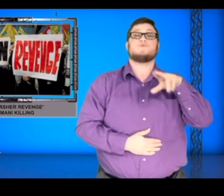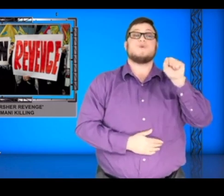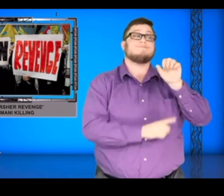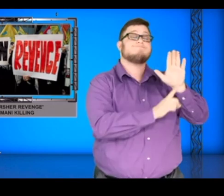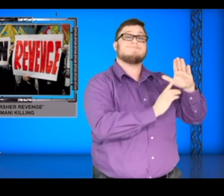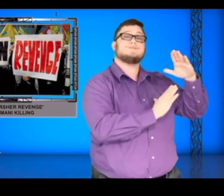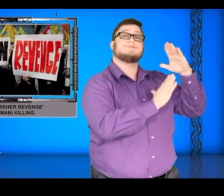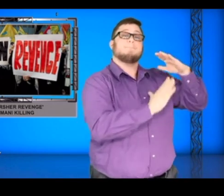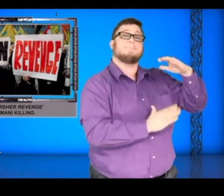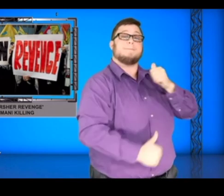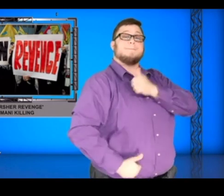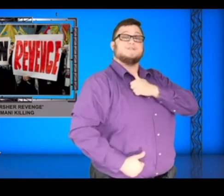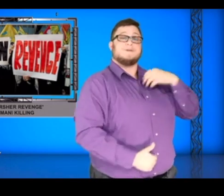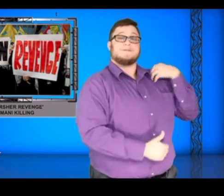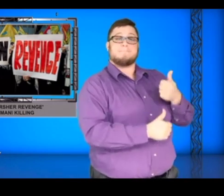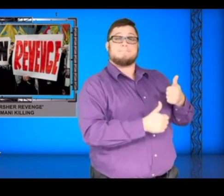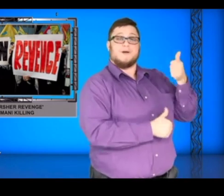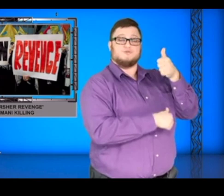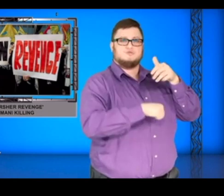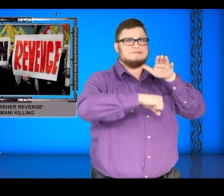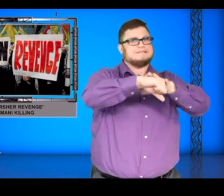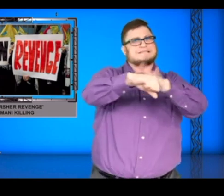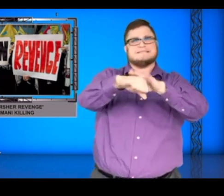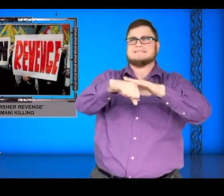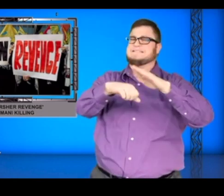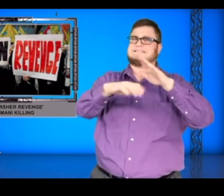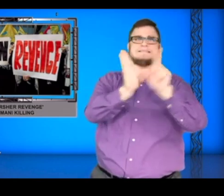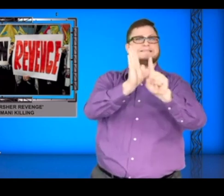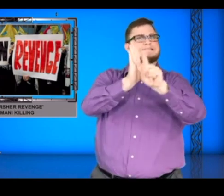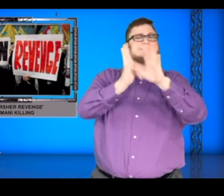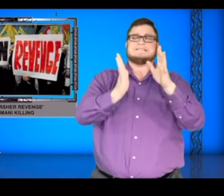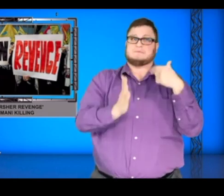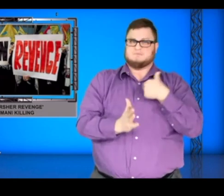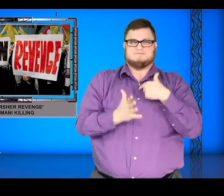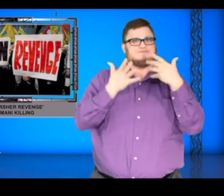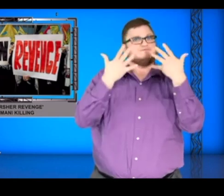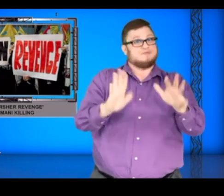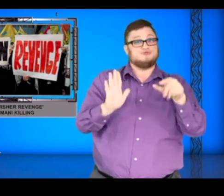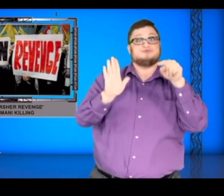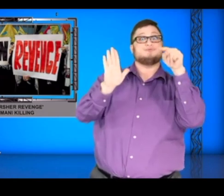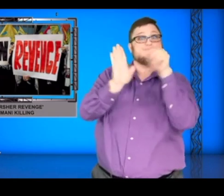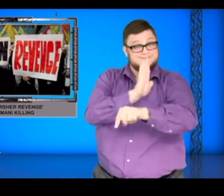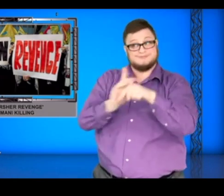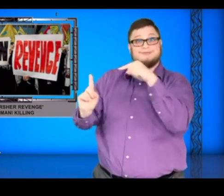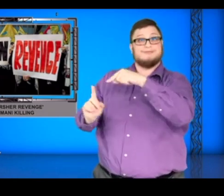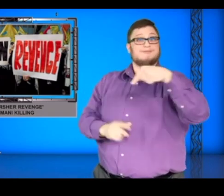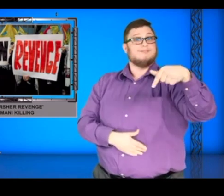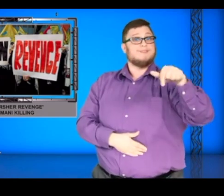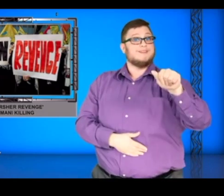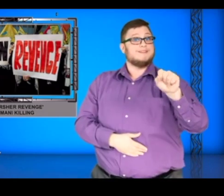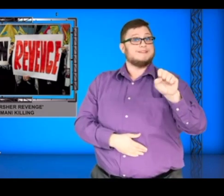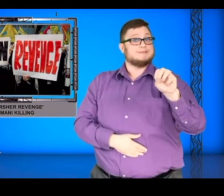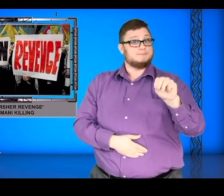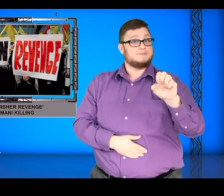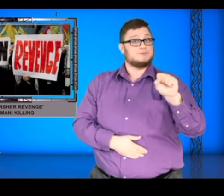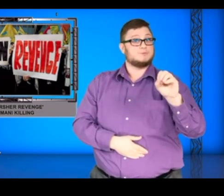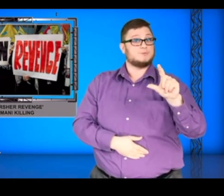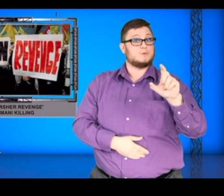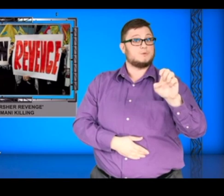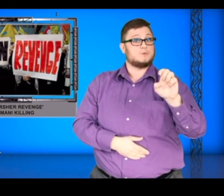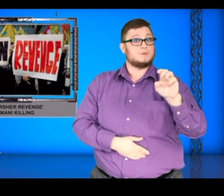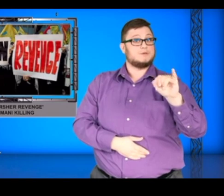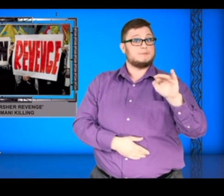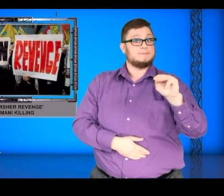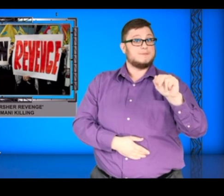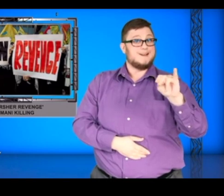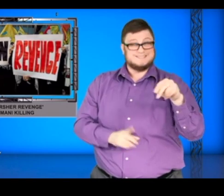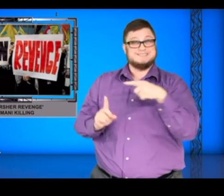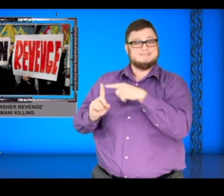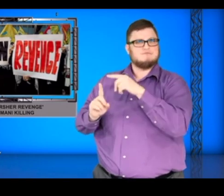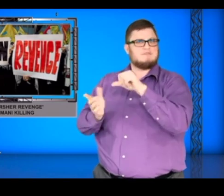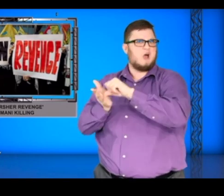America's top military commander has sounded the alarm himself, warning of further retribution